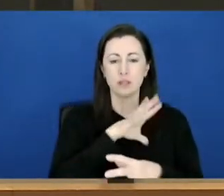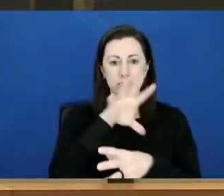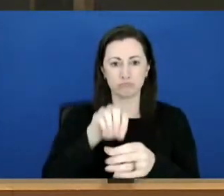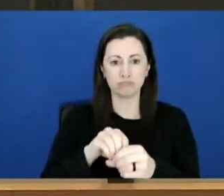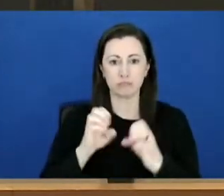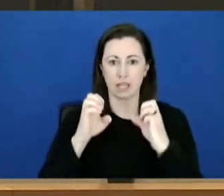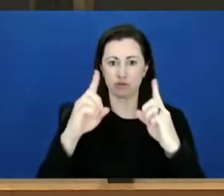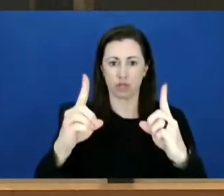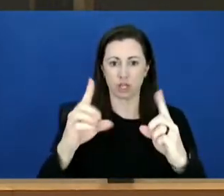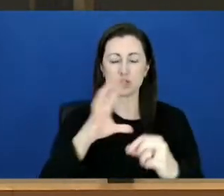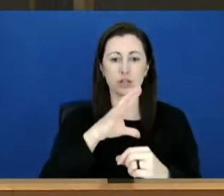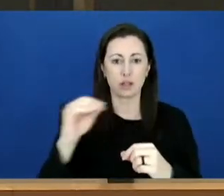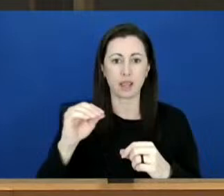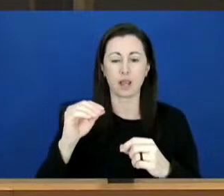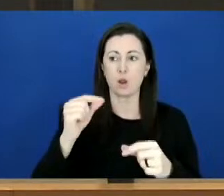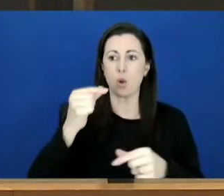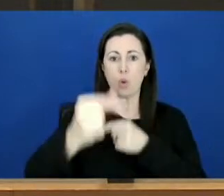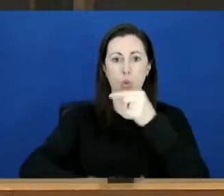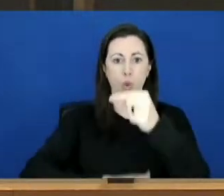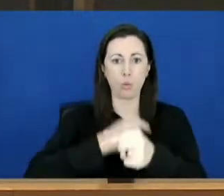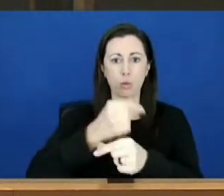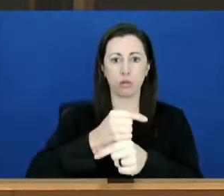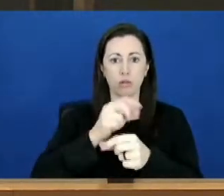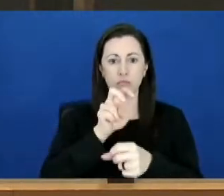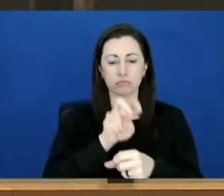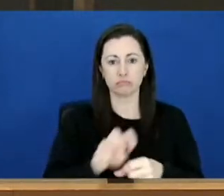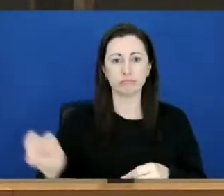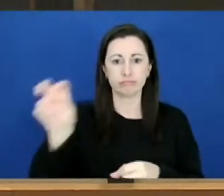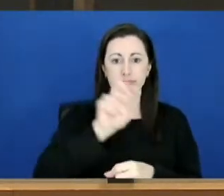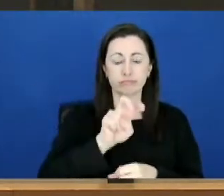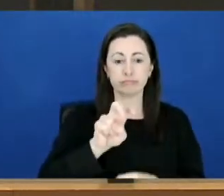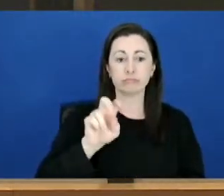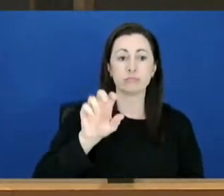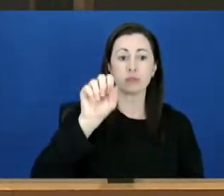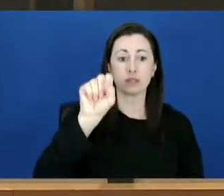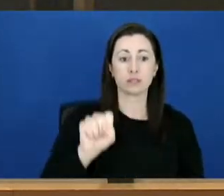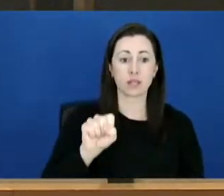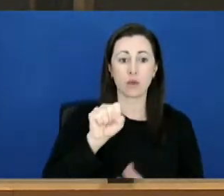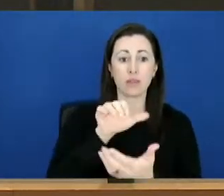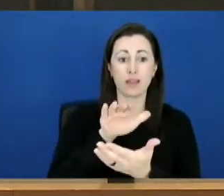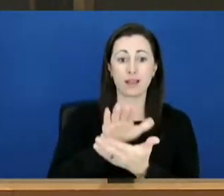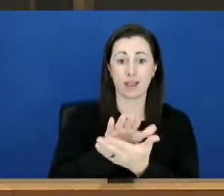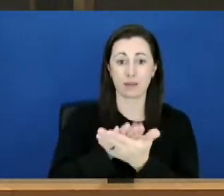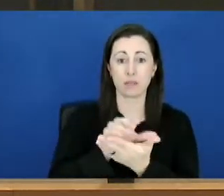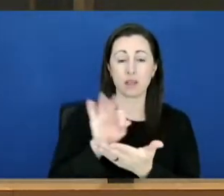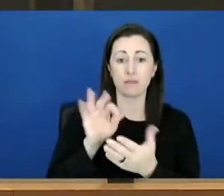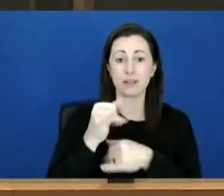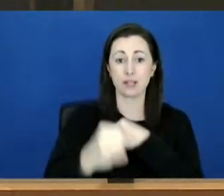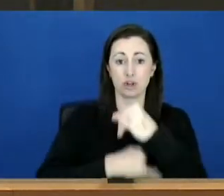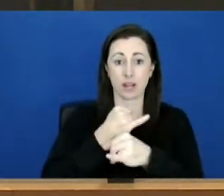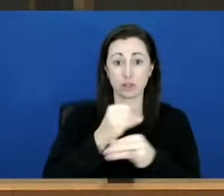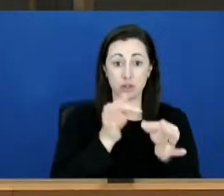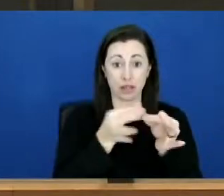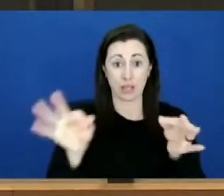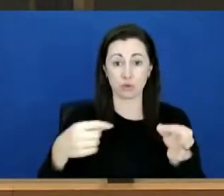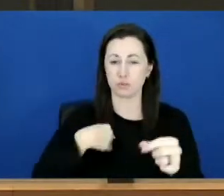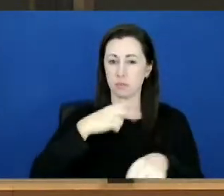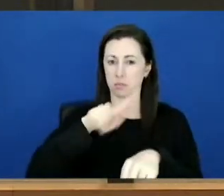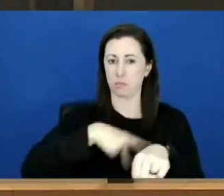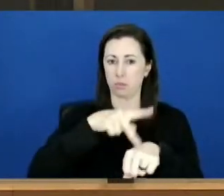WORLD, THAT IS WHY WE EMBARK IN